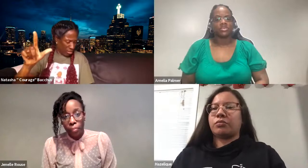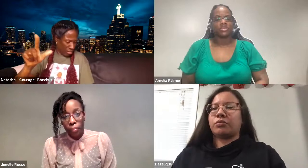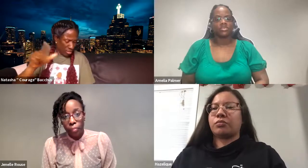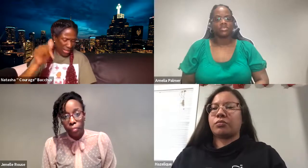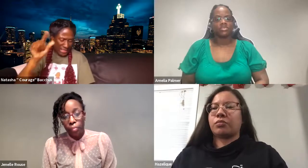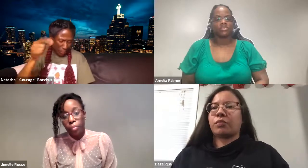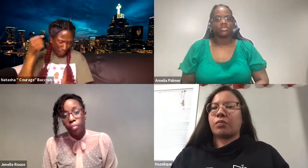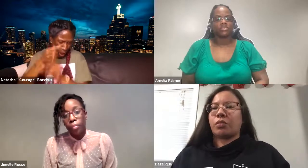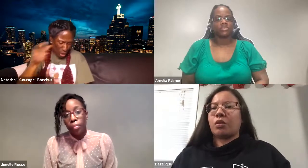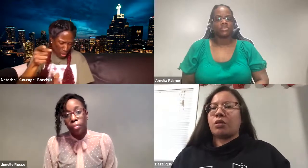so BASL